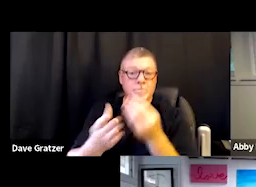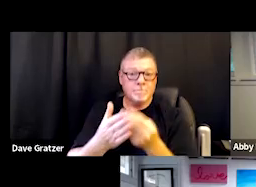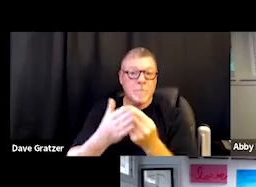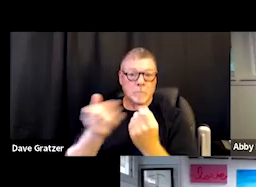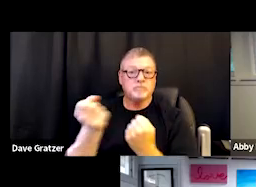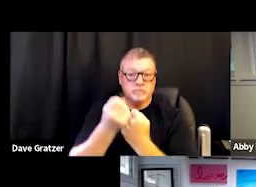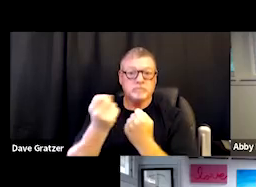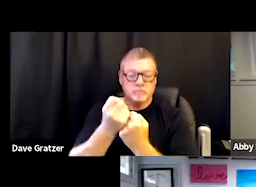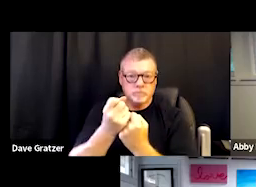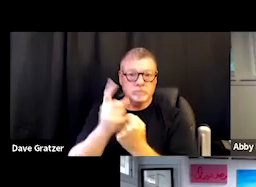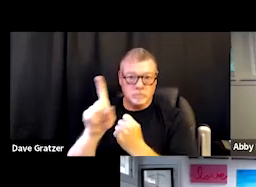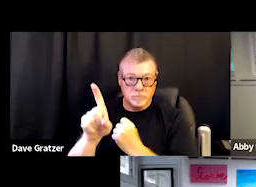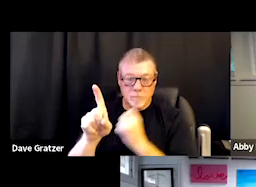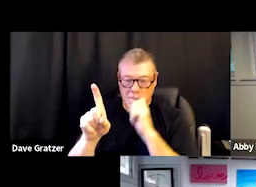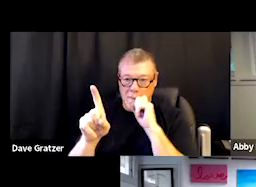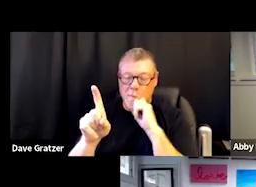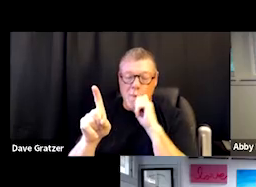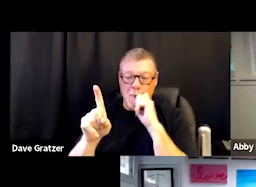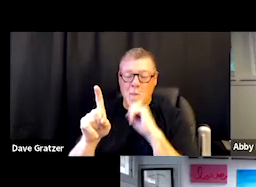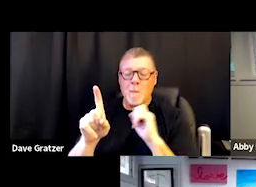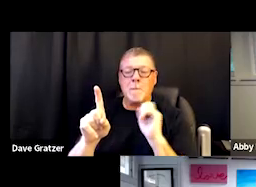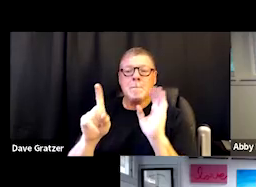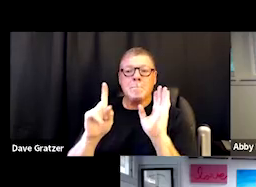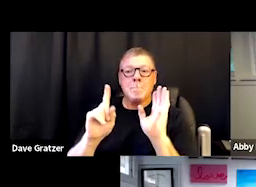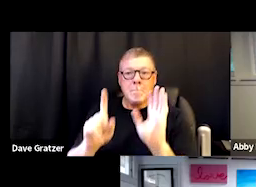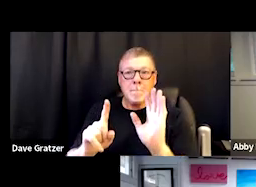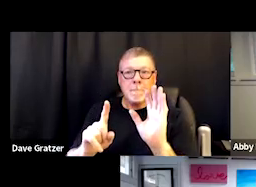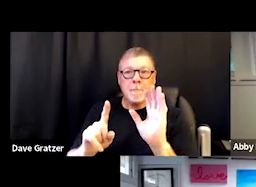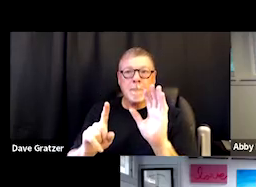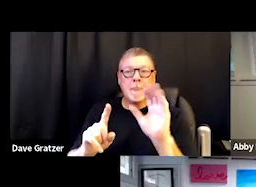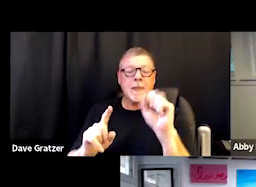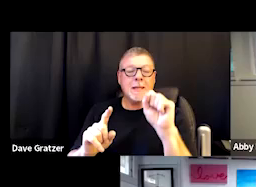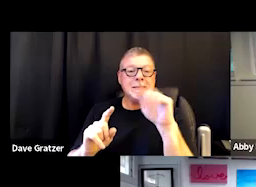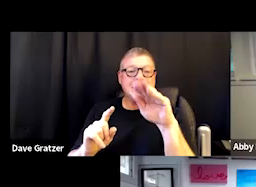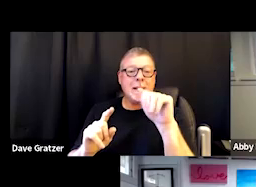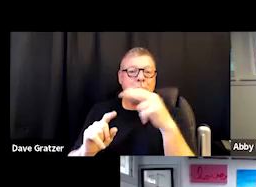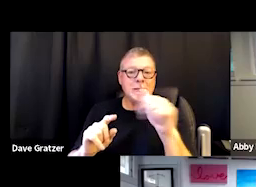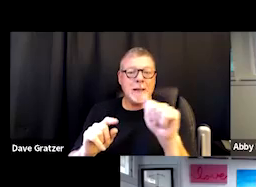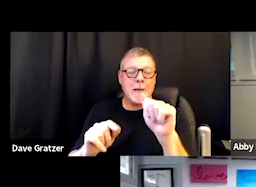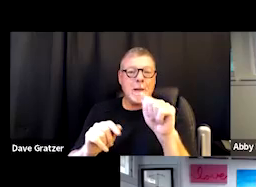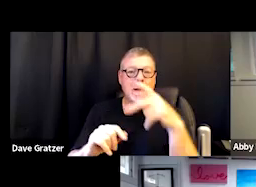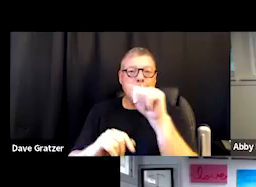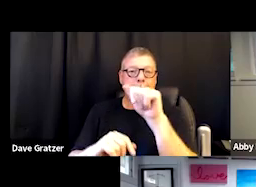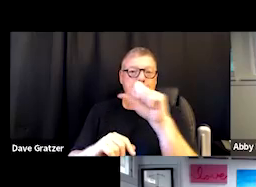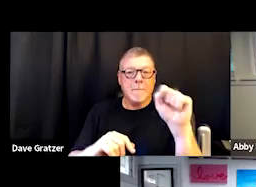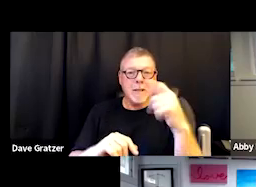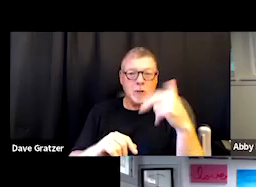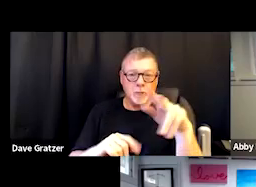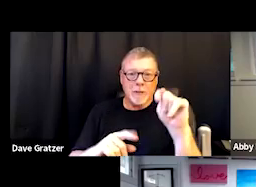So the SAMHSA PATH grant, which is a formula grant to states,